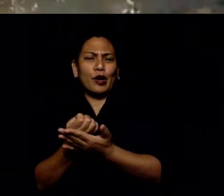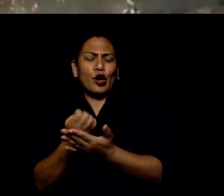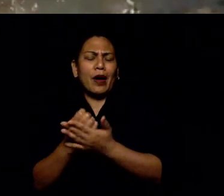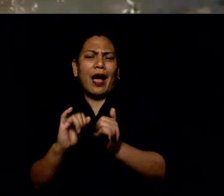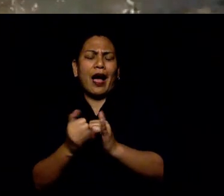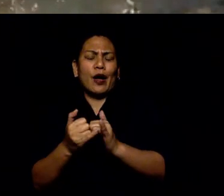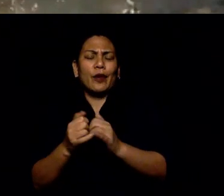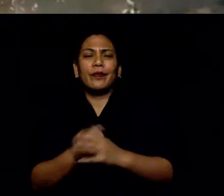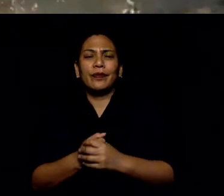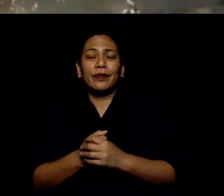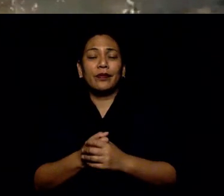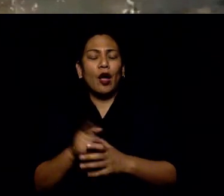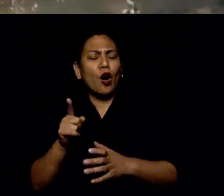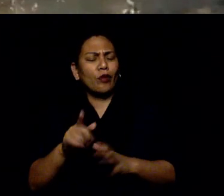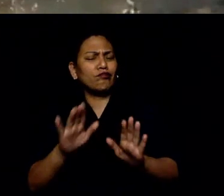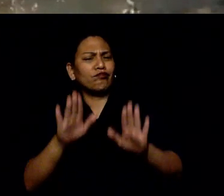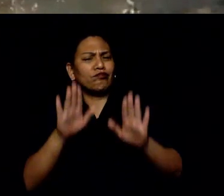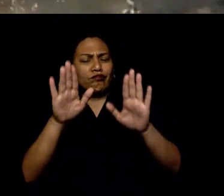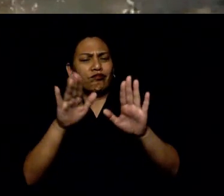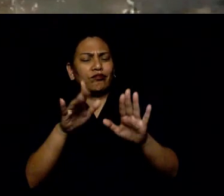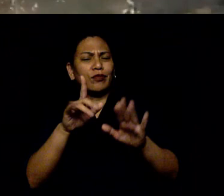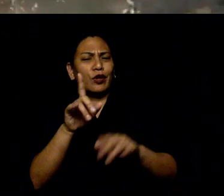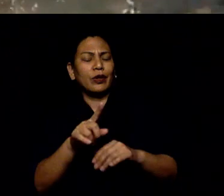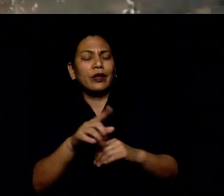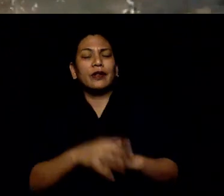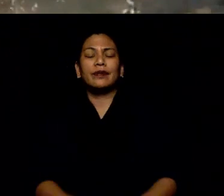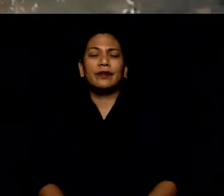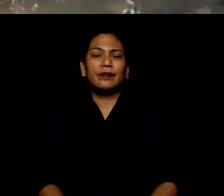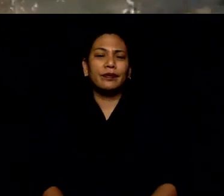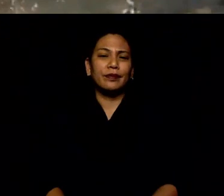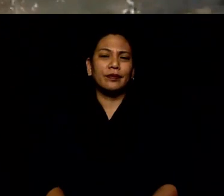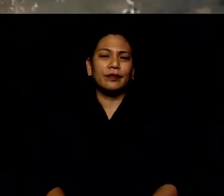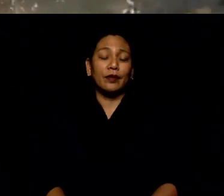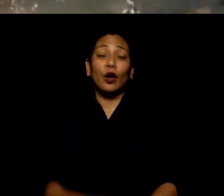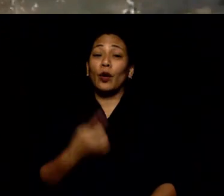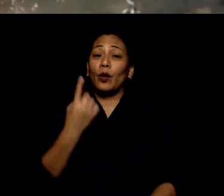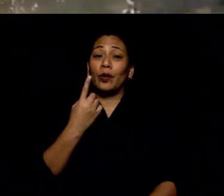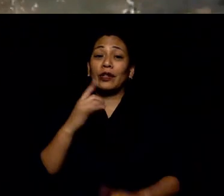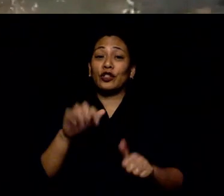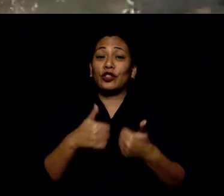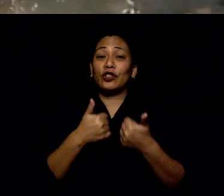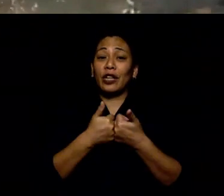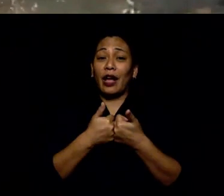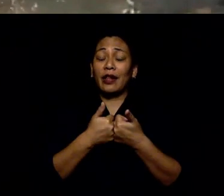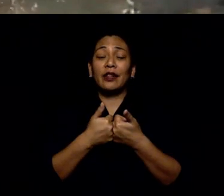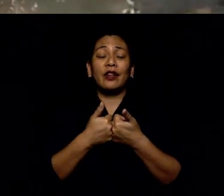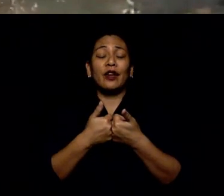And I, I think, uh, one of the challenges is that, you know, logical arguments